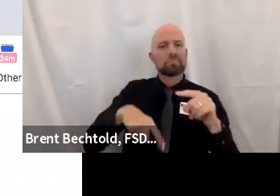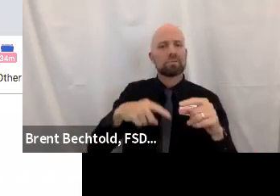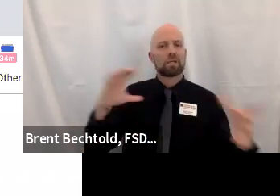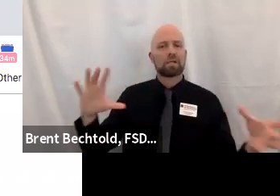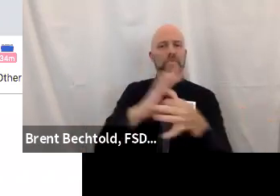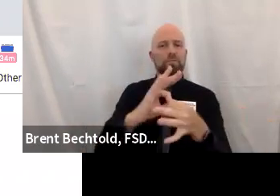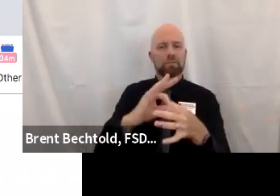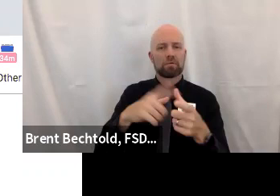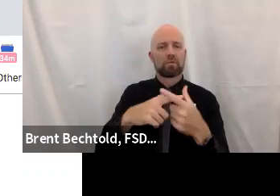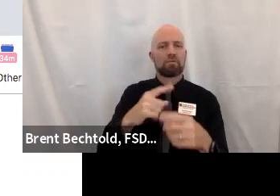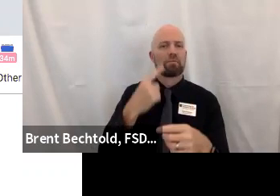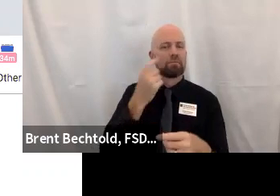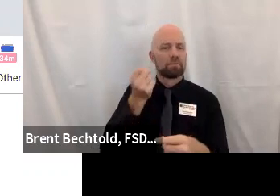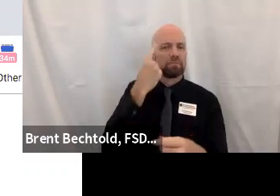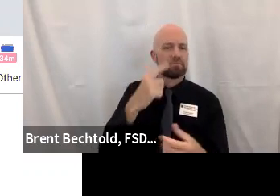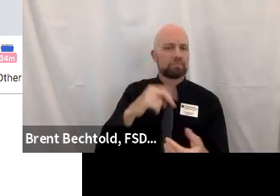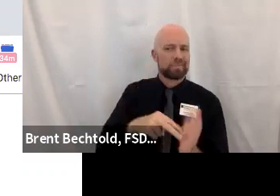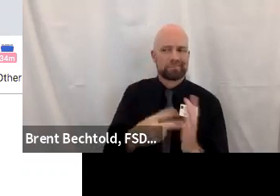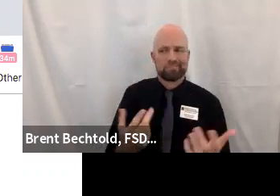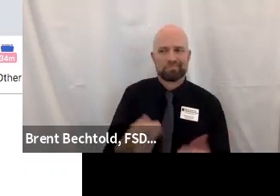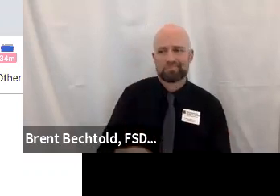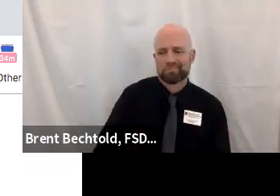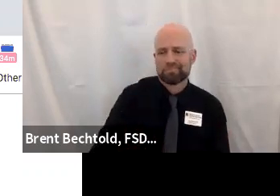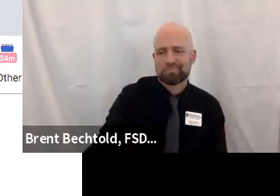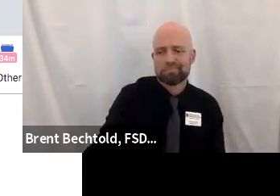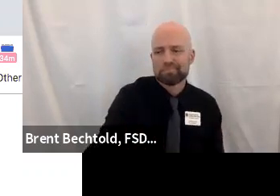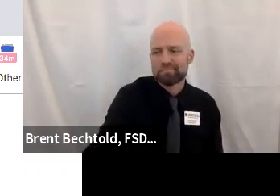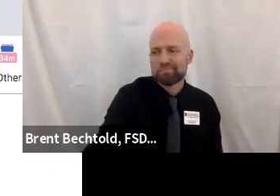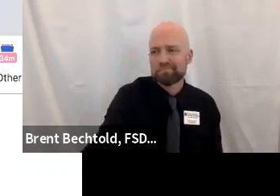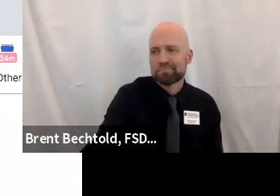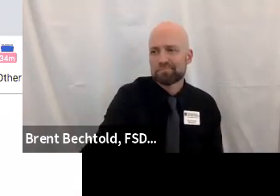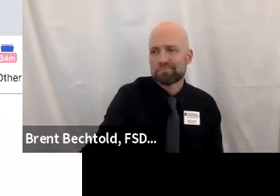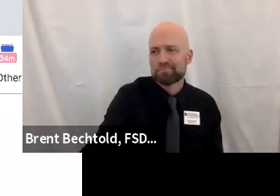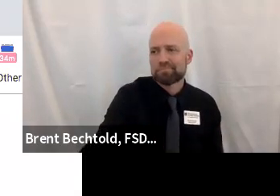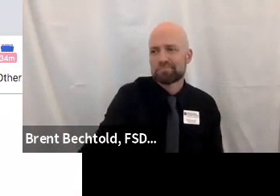By the time they get to the end of the sentence, they can't make the connections about the words they've just read.